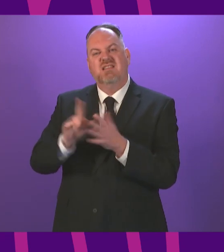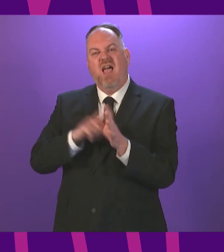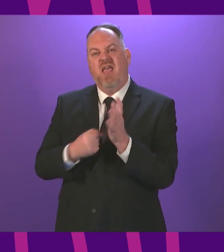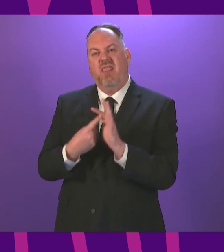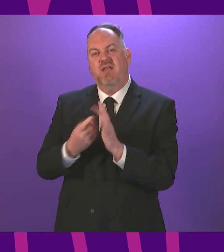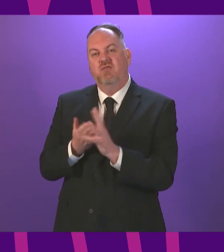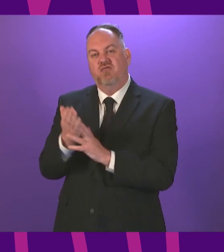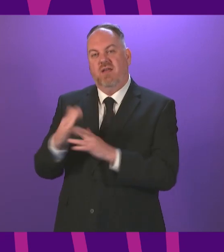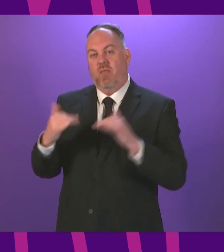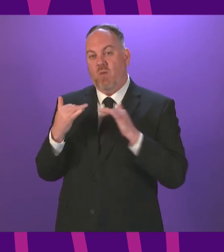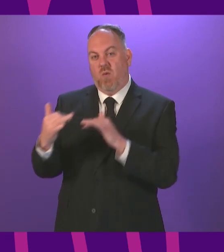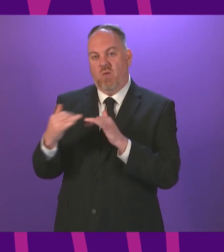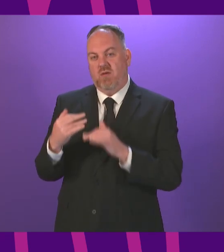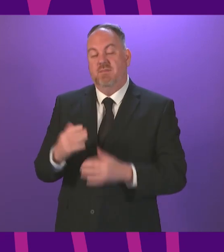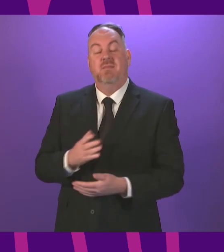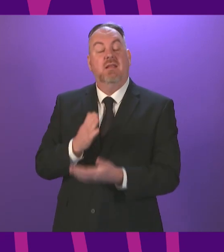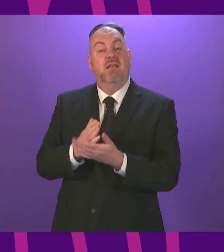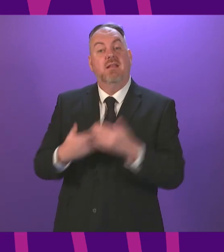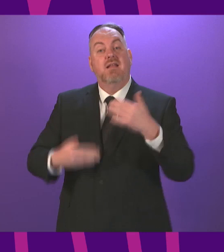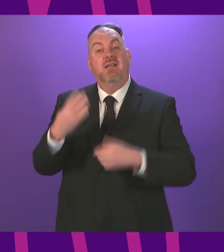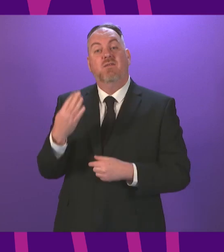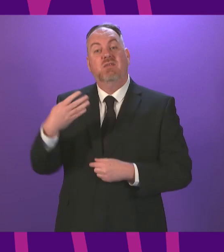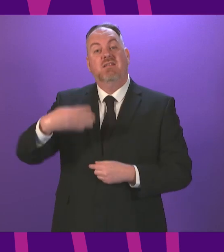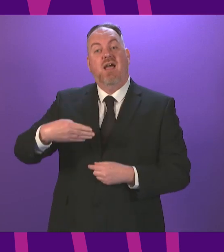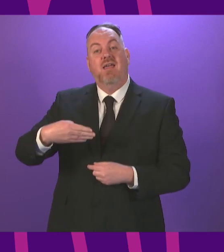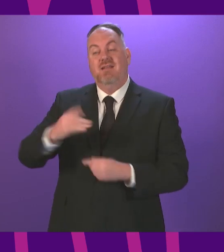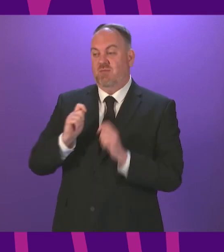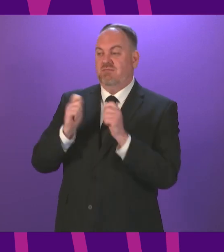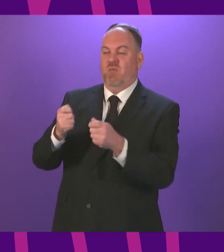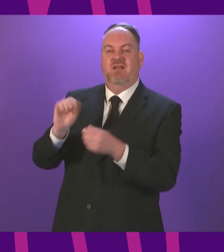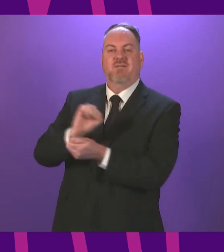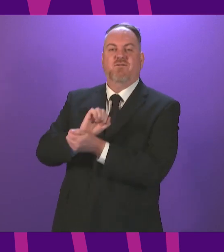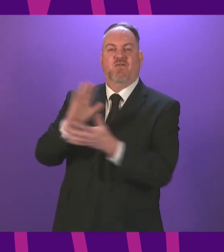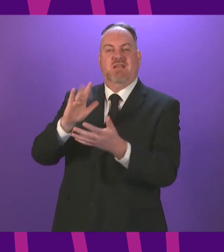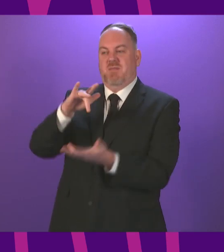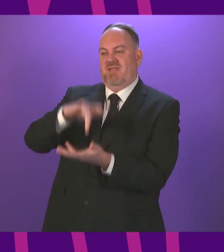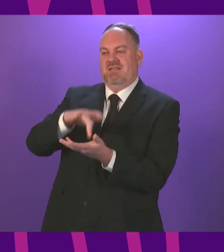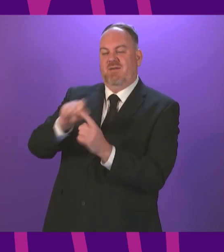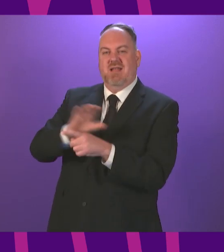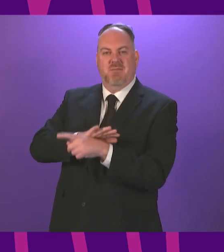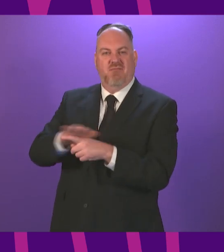of the city of Edinburgh, in 1949, he spoke of the “numberless benefits” that Scotland had